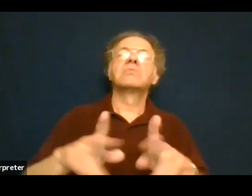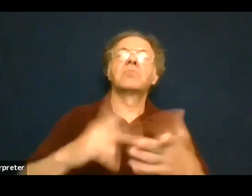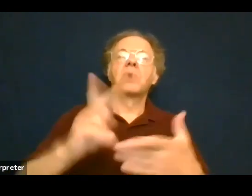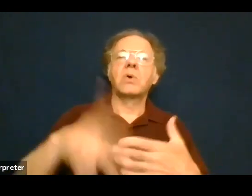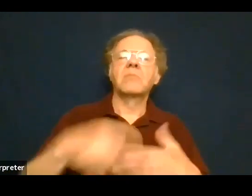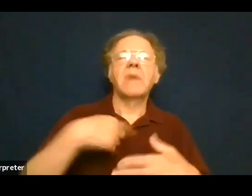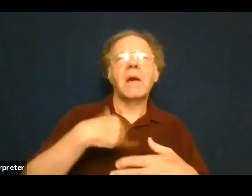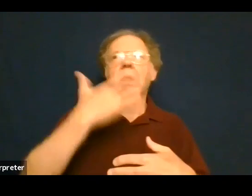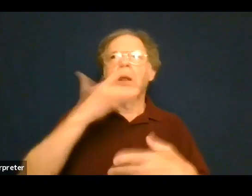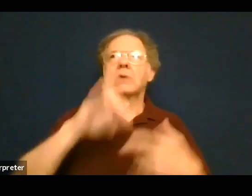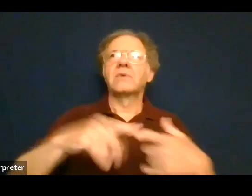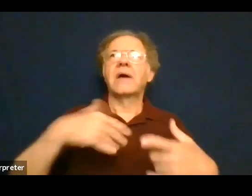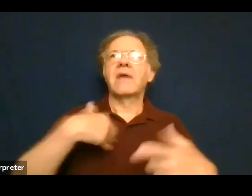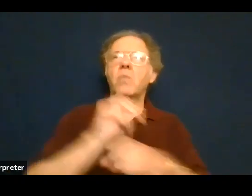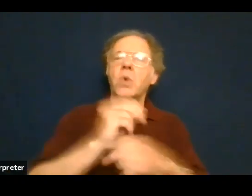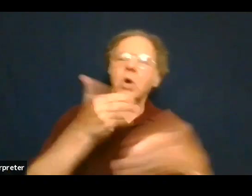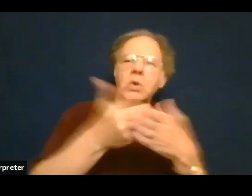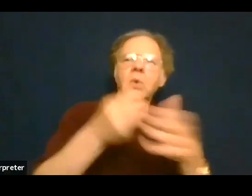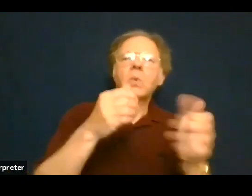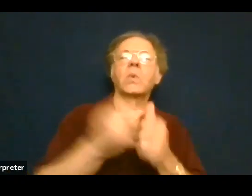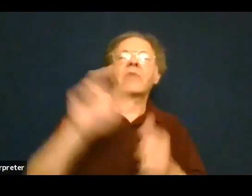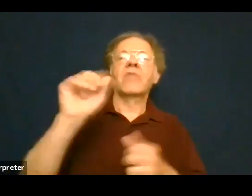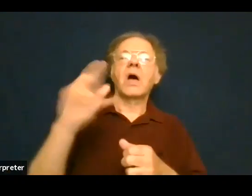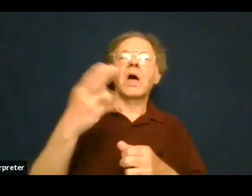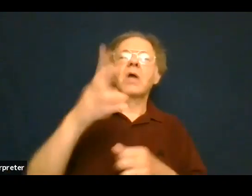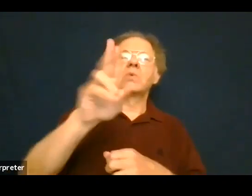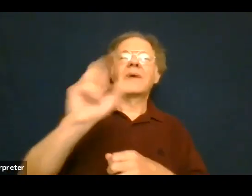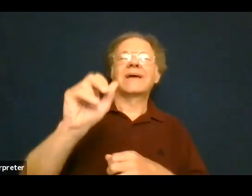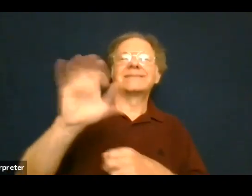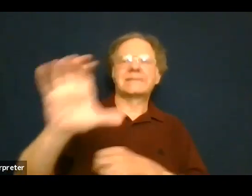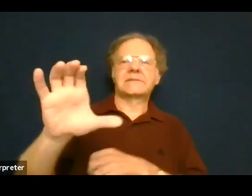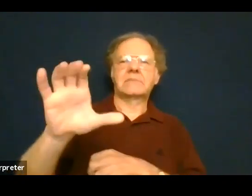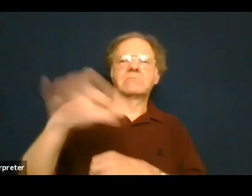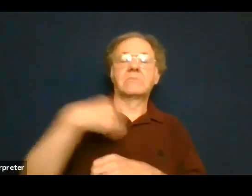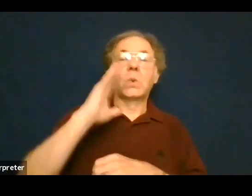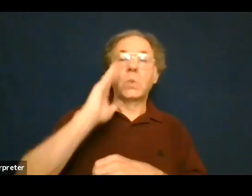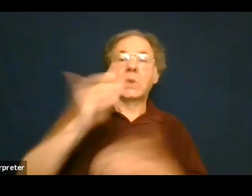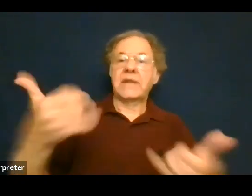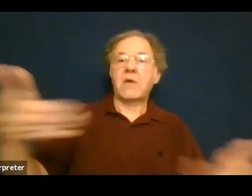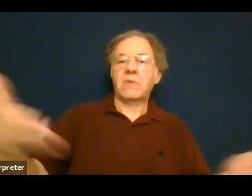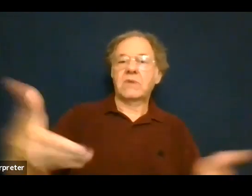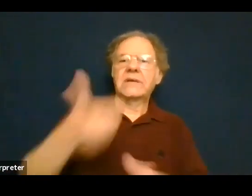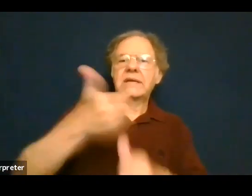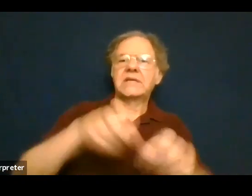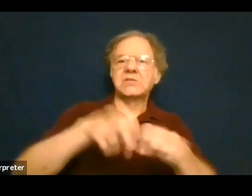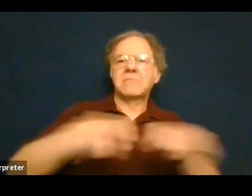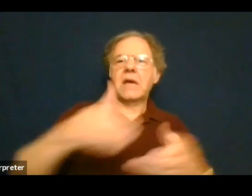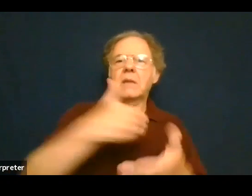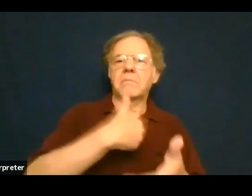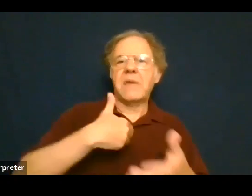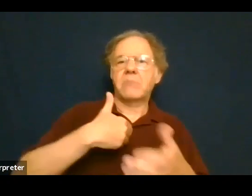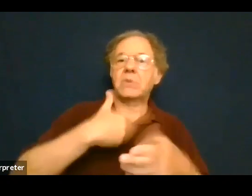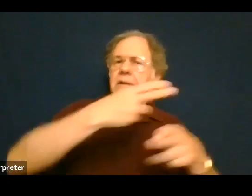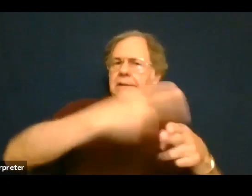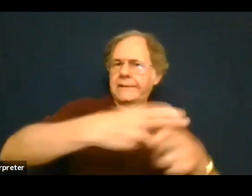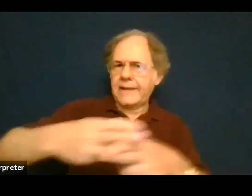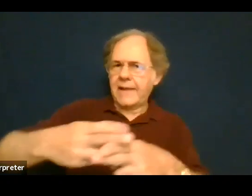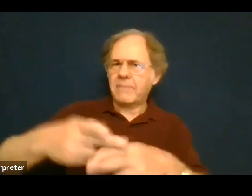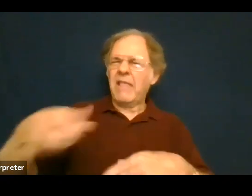closely with the Usher Syndrome Coalition. I'm going to introduce each panelist by name, and then they will give a little description of who they are